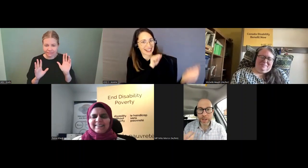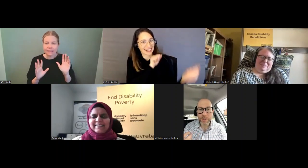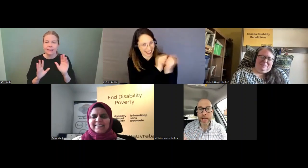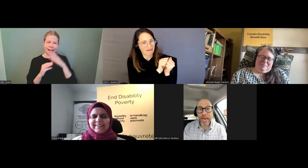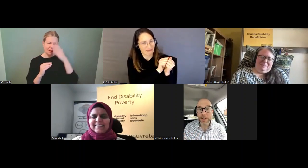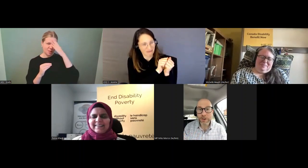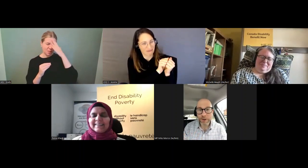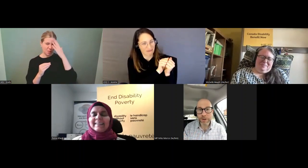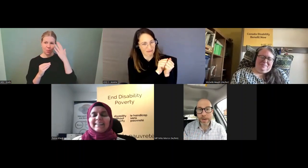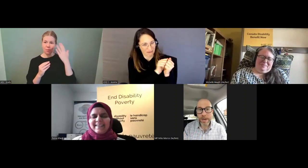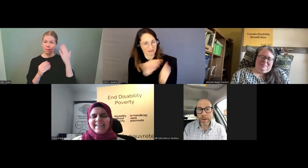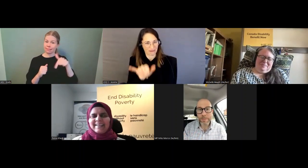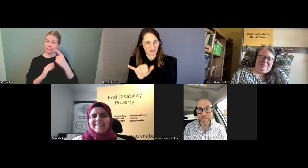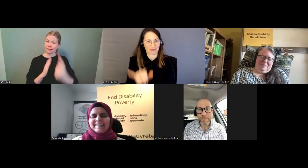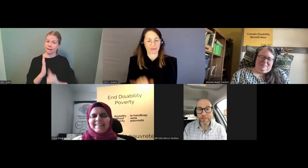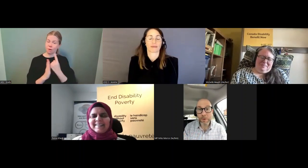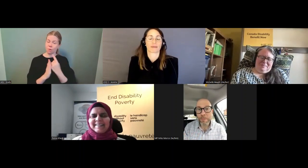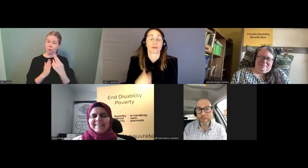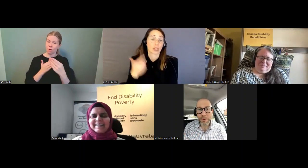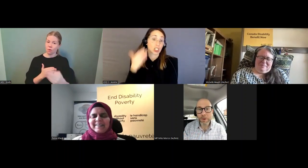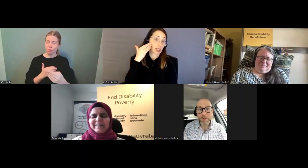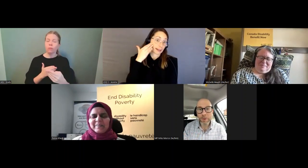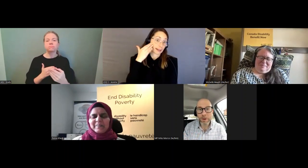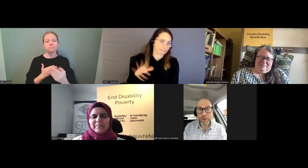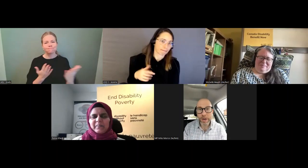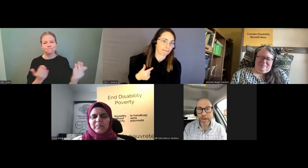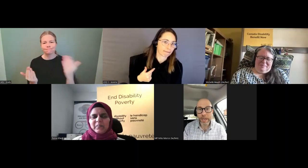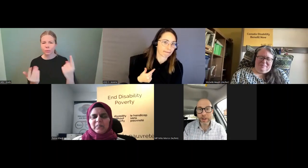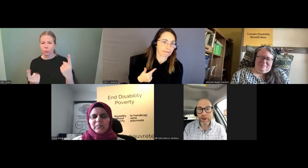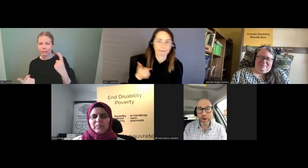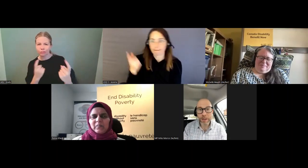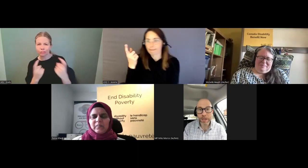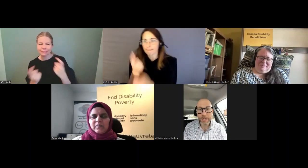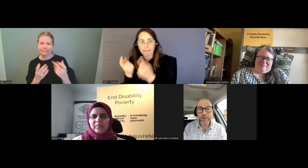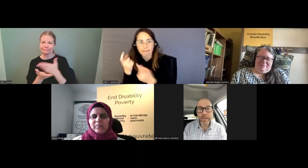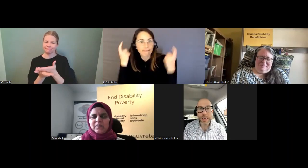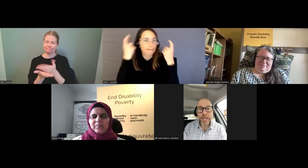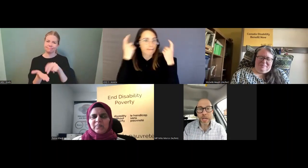ANSWERED FROM FOLKS WHO ARE JOINING US ACROSS THE COUNTRY.